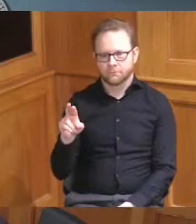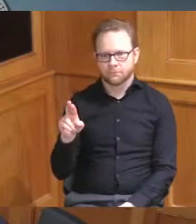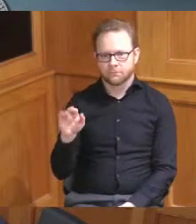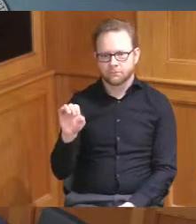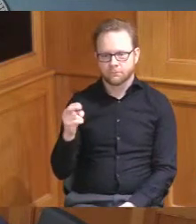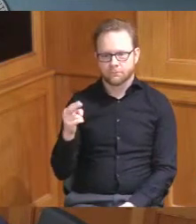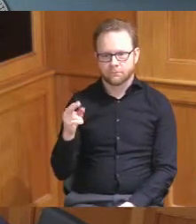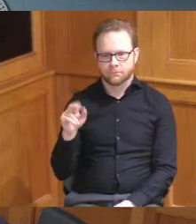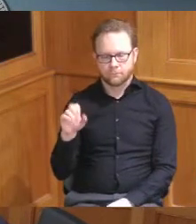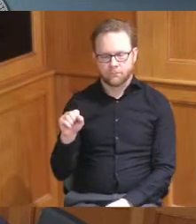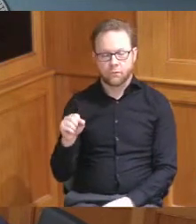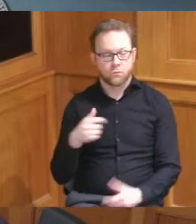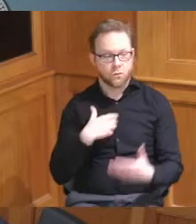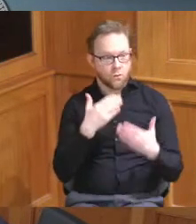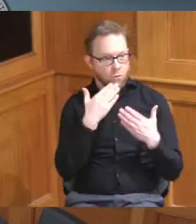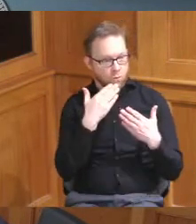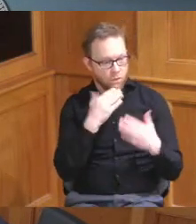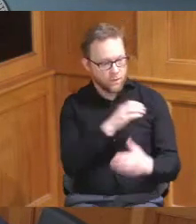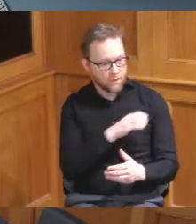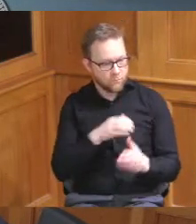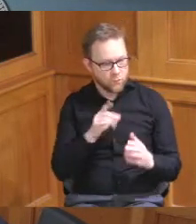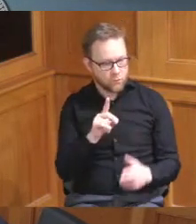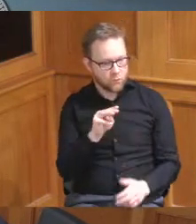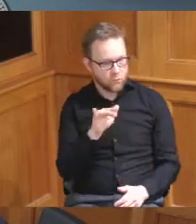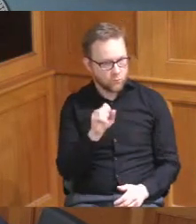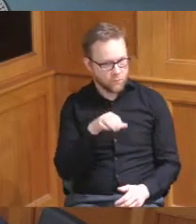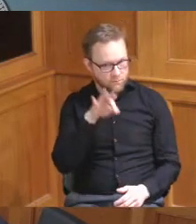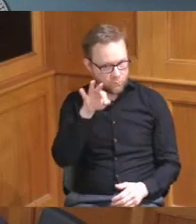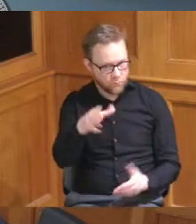thank you Commissioner Dumas for bringing it forward you know my lens is one of